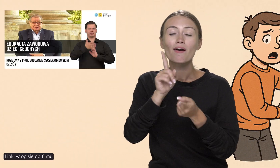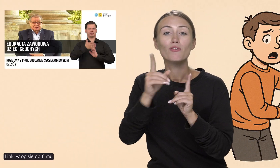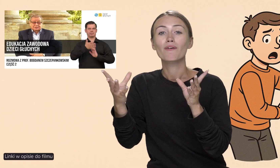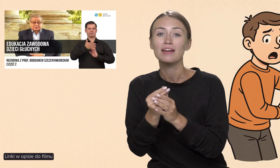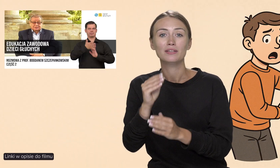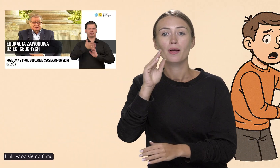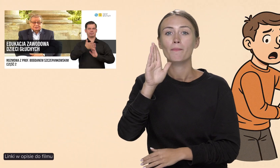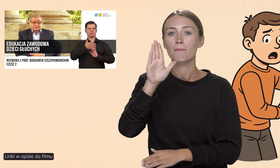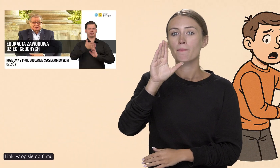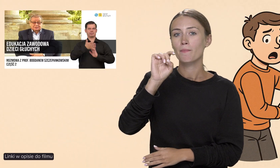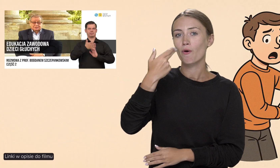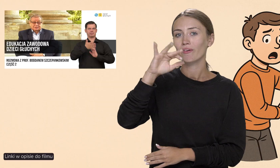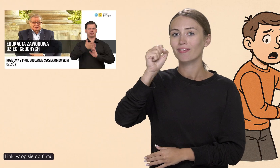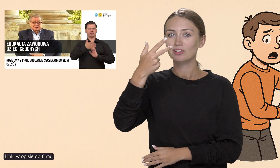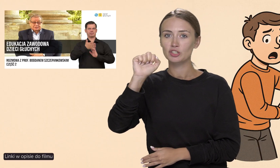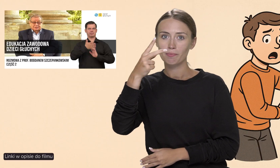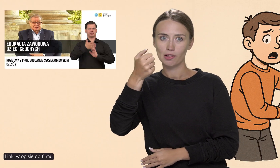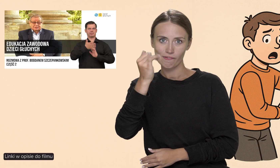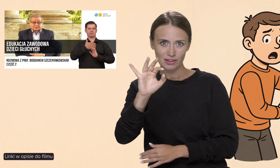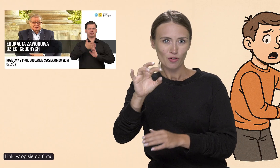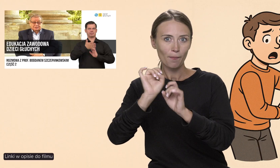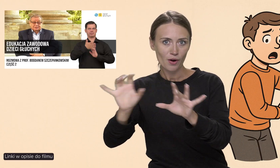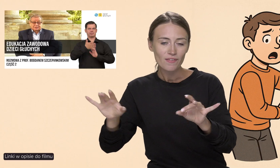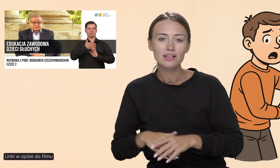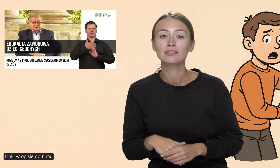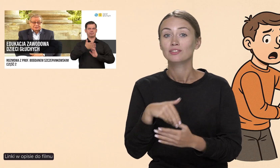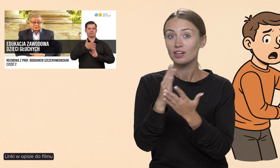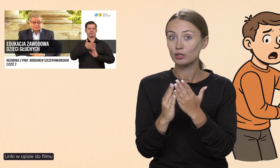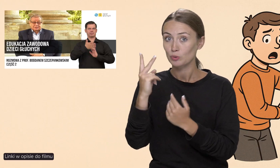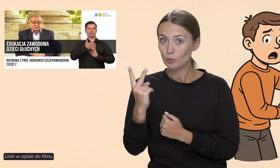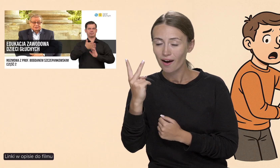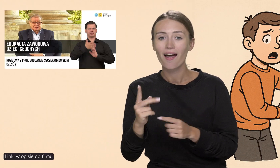Conversation with Prof. Bogdan Szczepankowski, Part 2,”